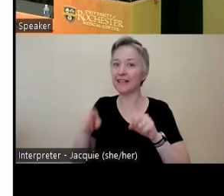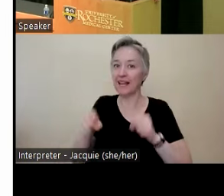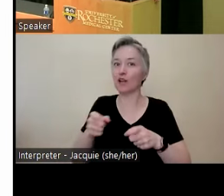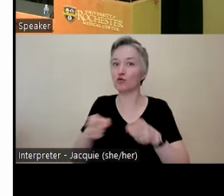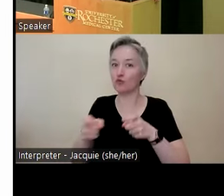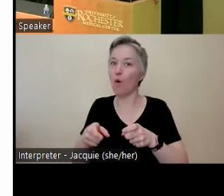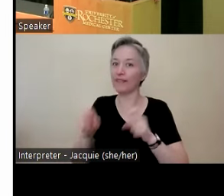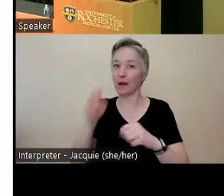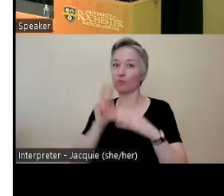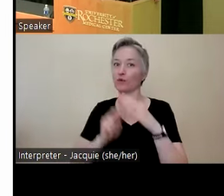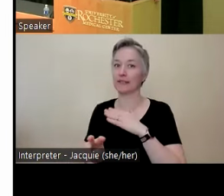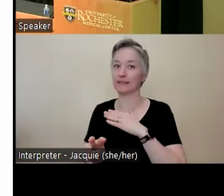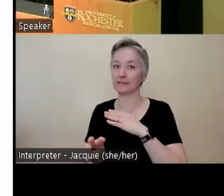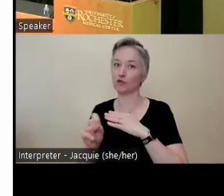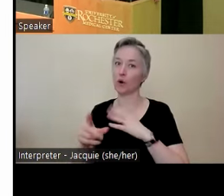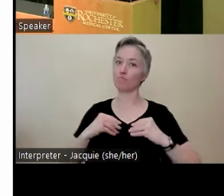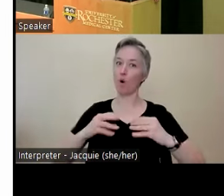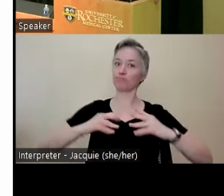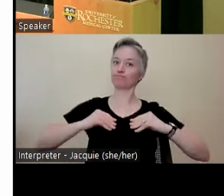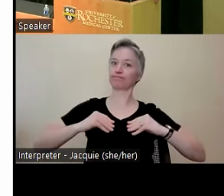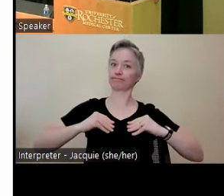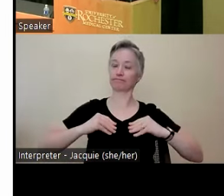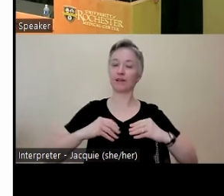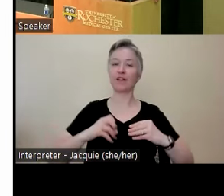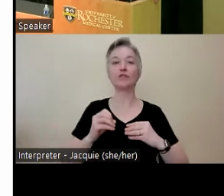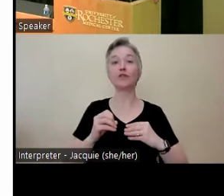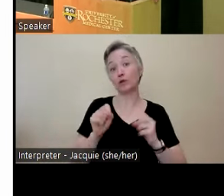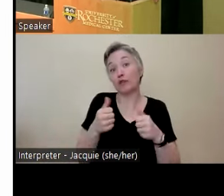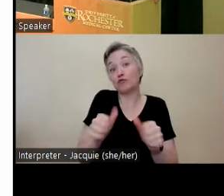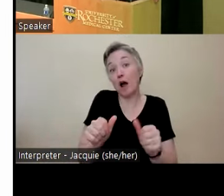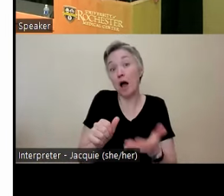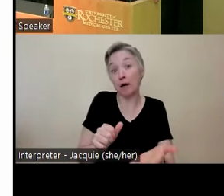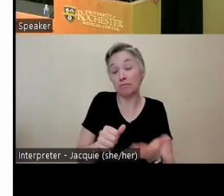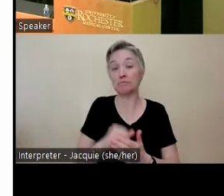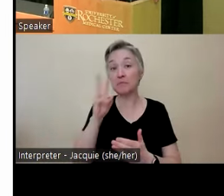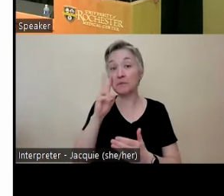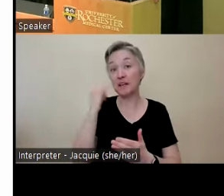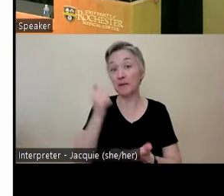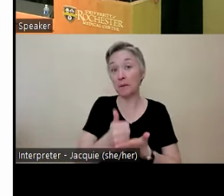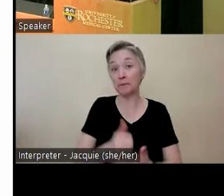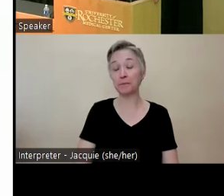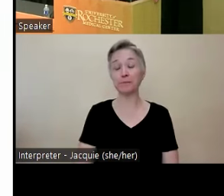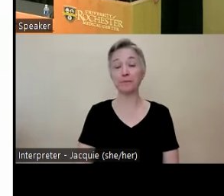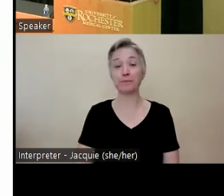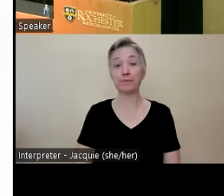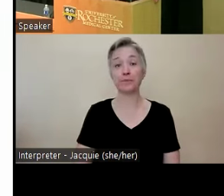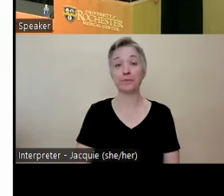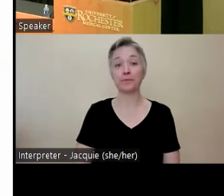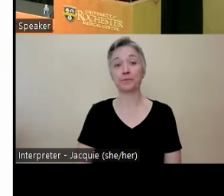that person so give it a try um see if it's useful for you too all right so that first